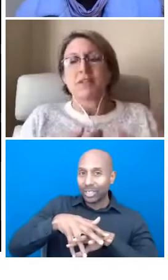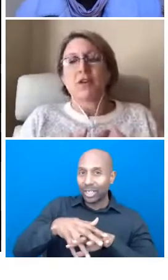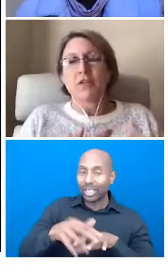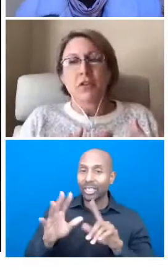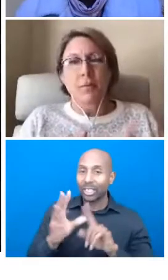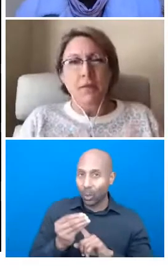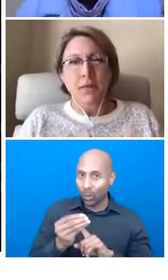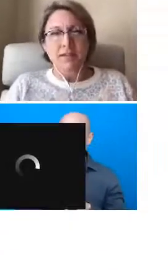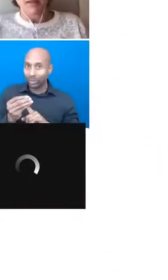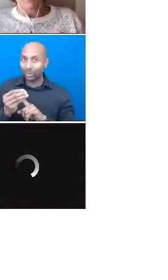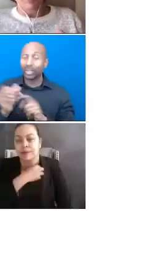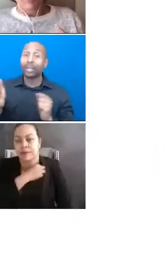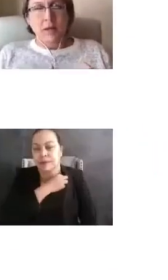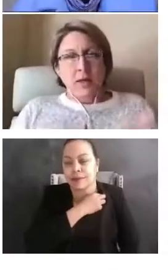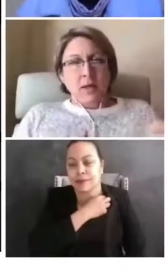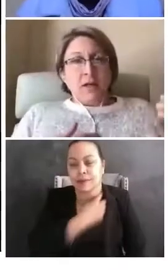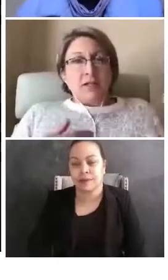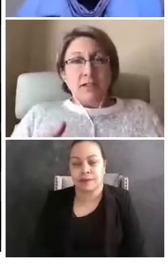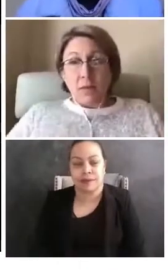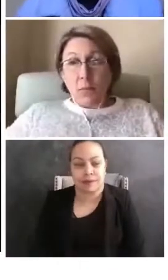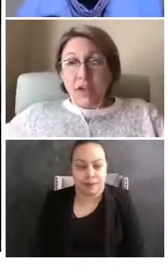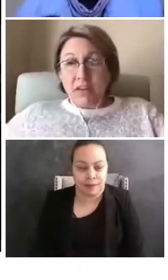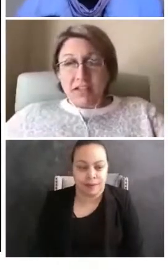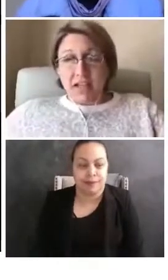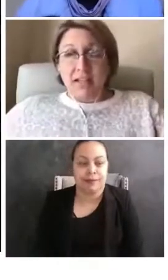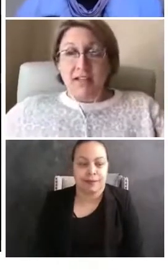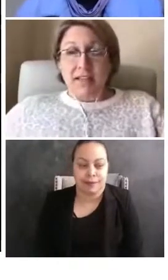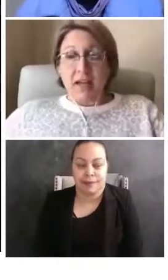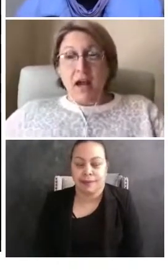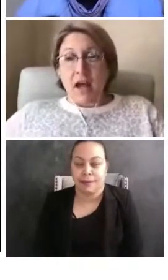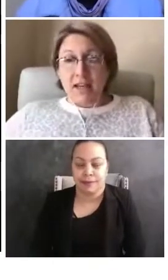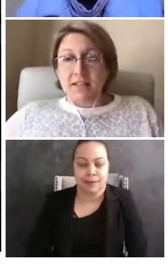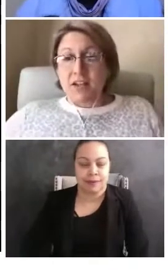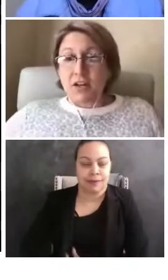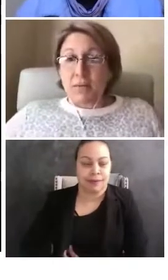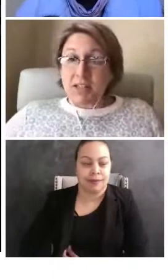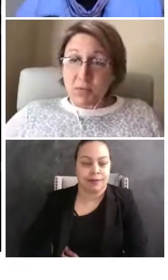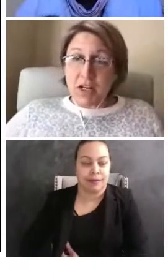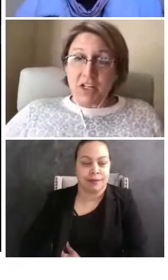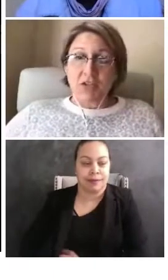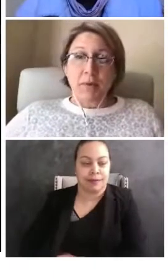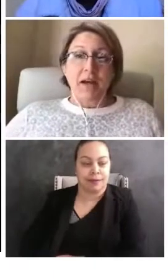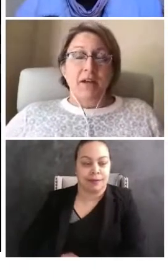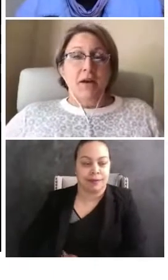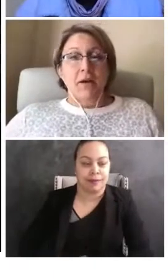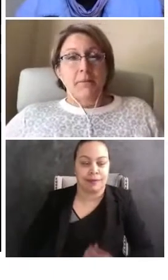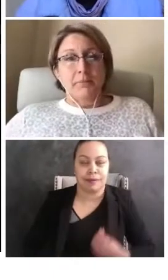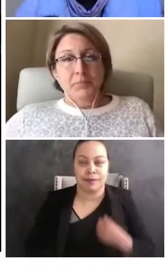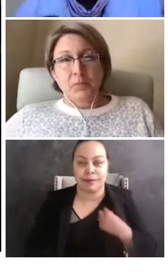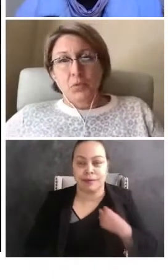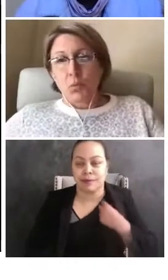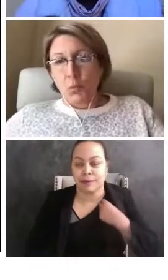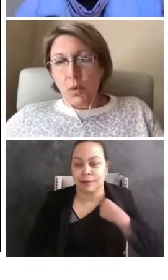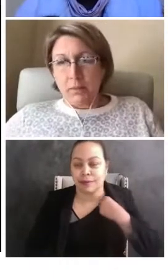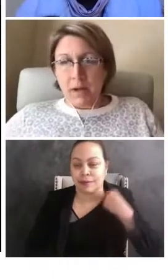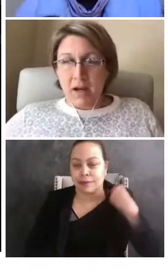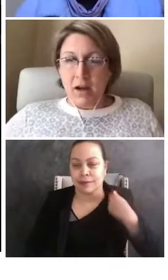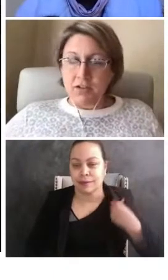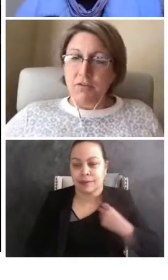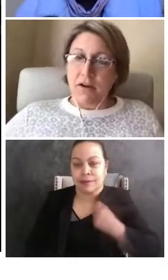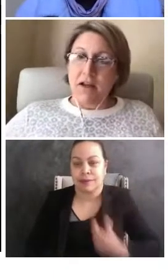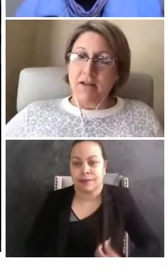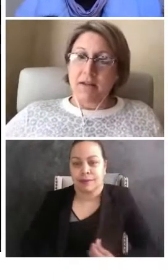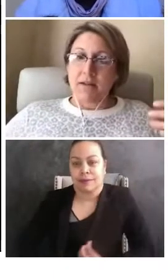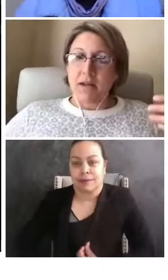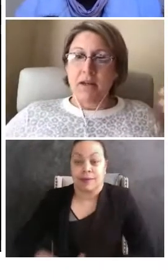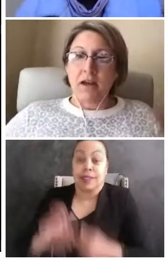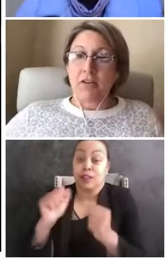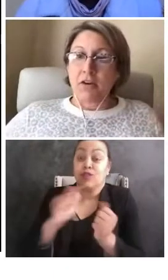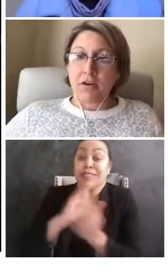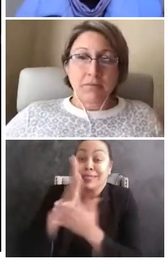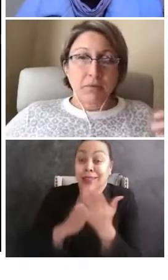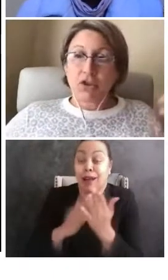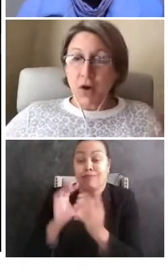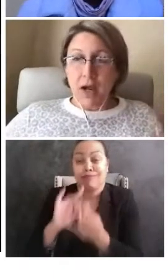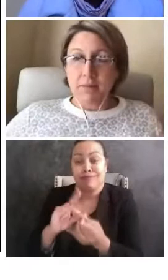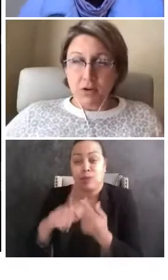I consider these techniques to be Swedish but they may be more specific to other tribes